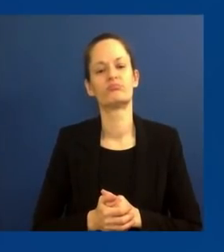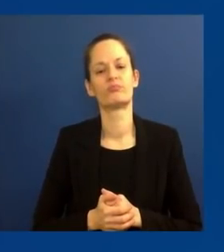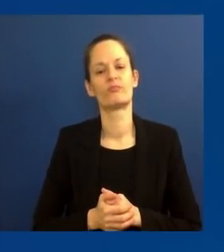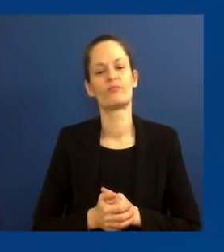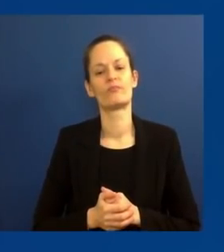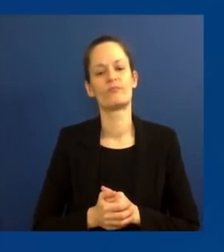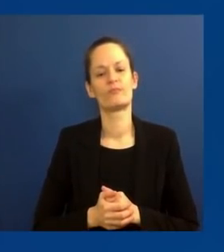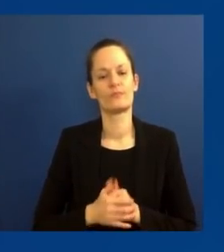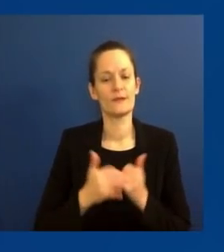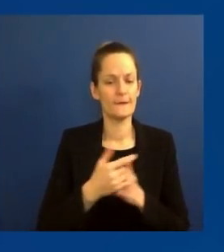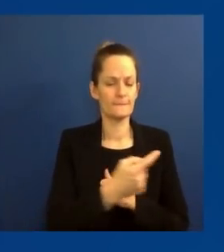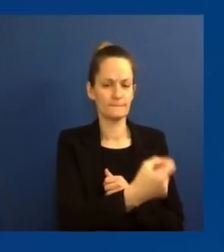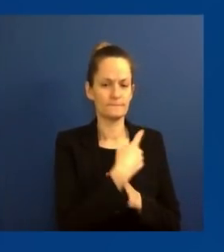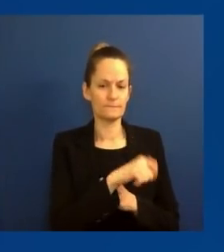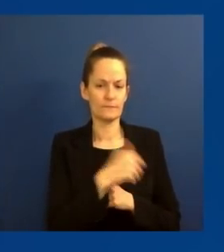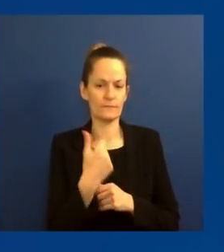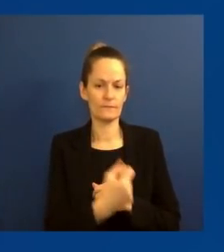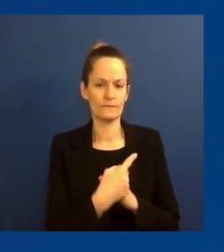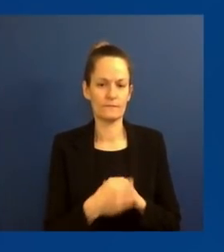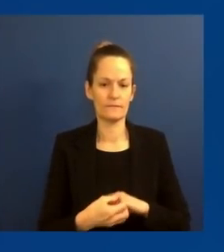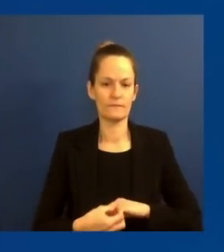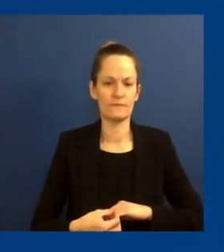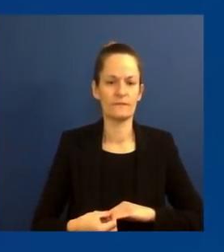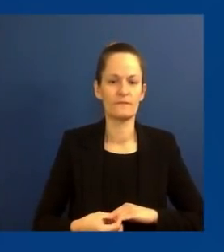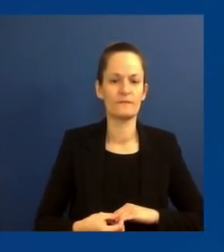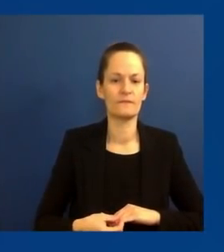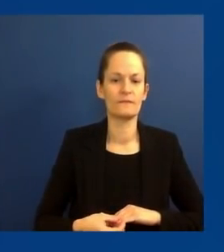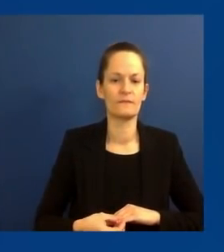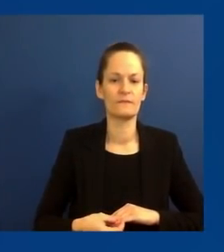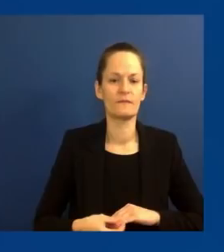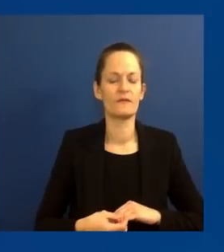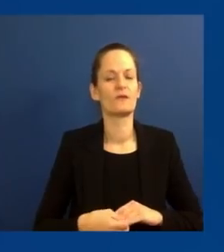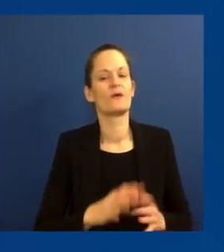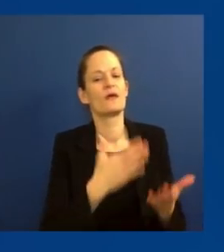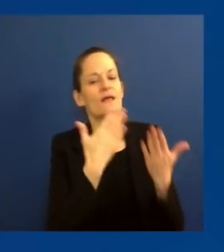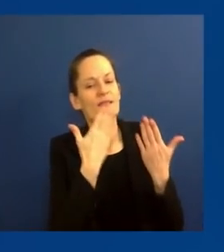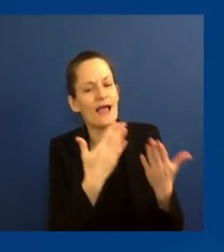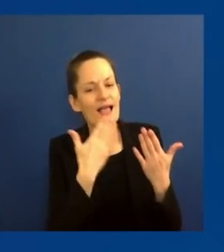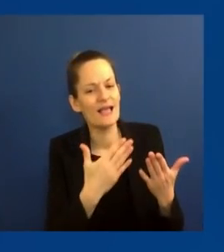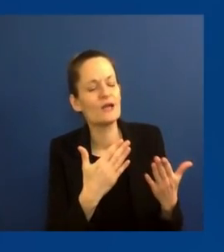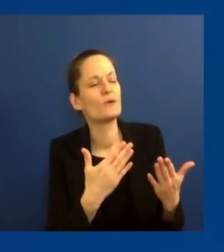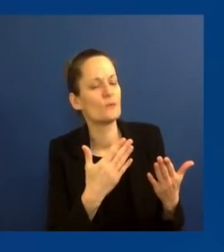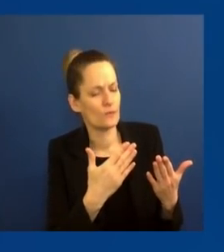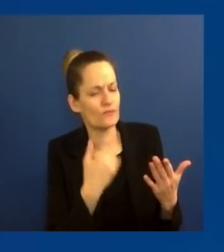The Press: Thank you for taking my questions. I have two questions that I think are on a lot of Americans' minds.